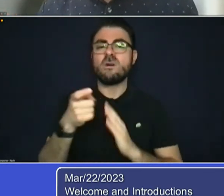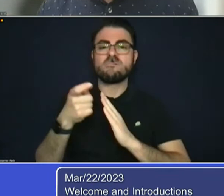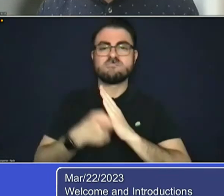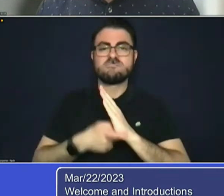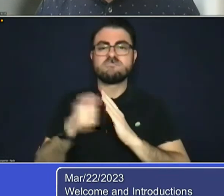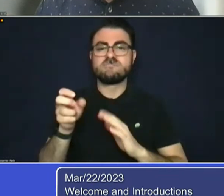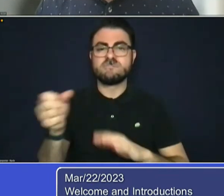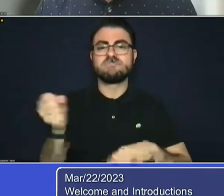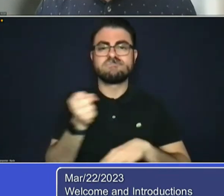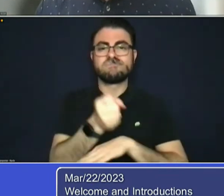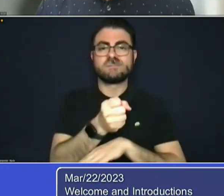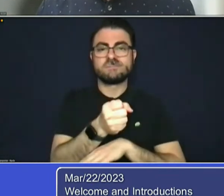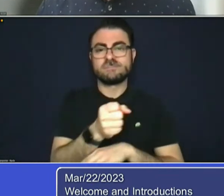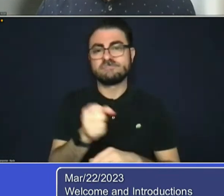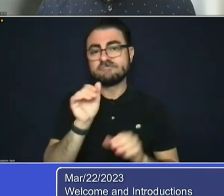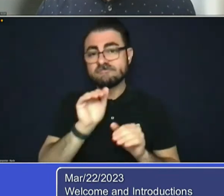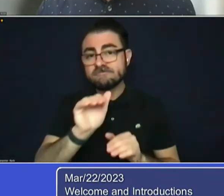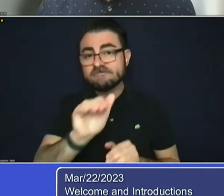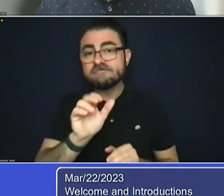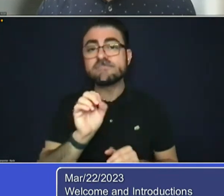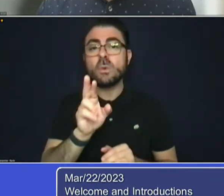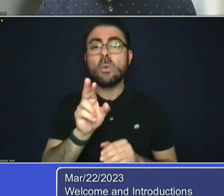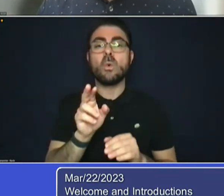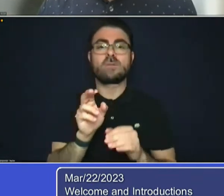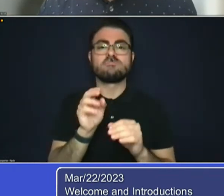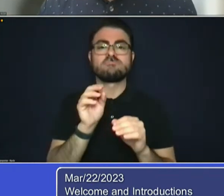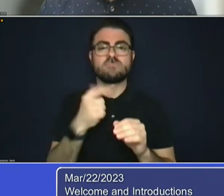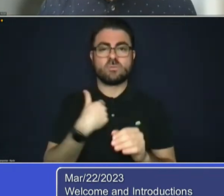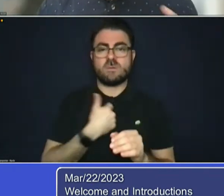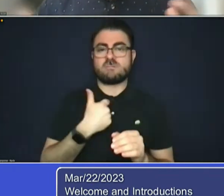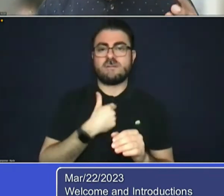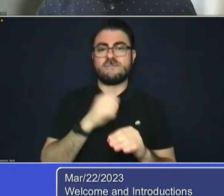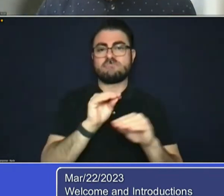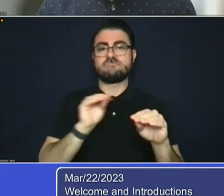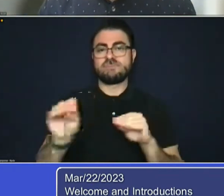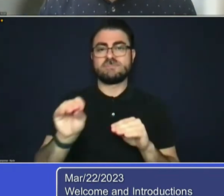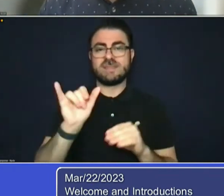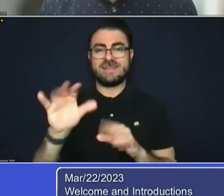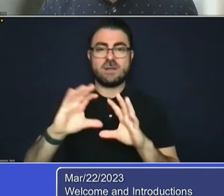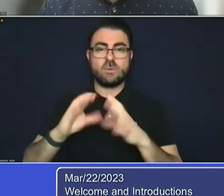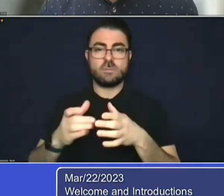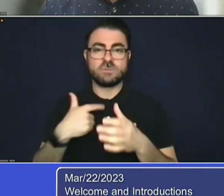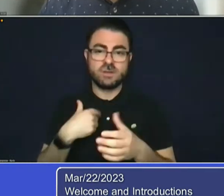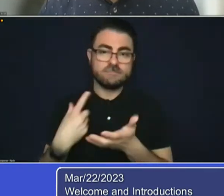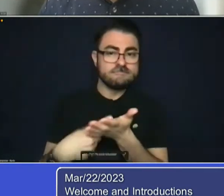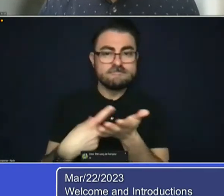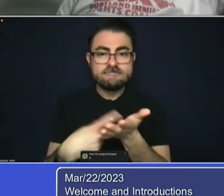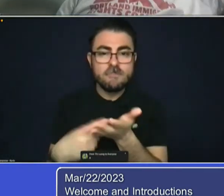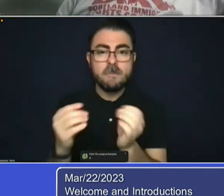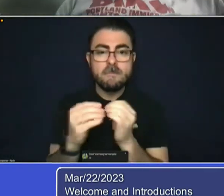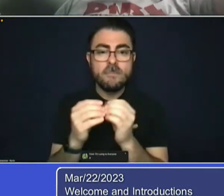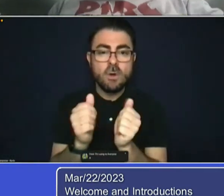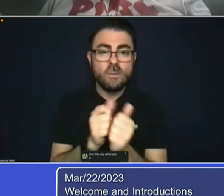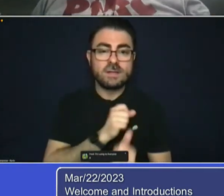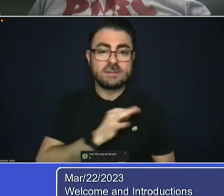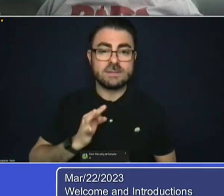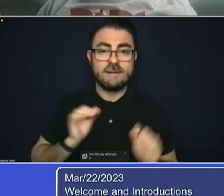PULL YOU OUT OF THE FIRST